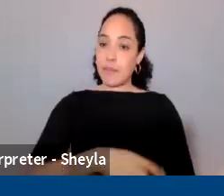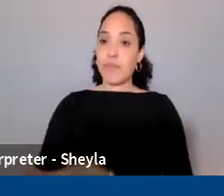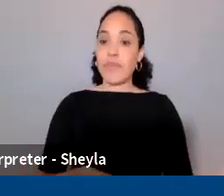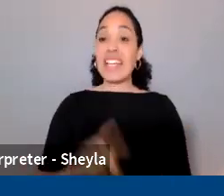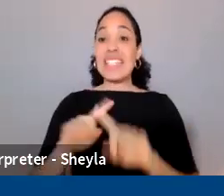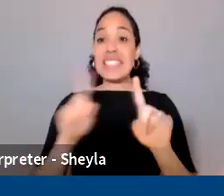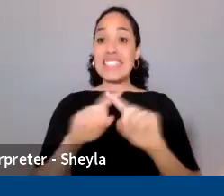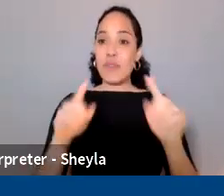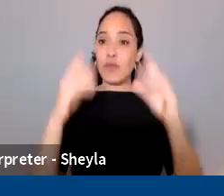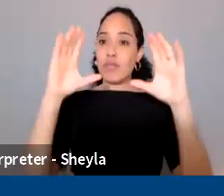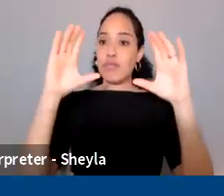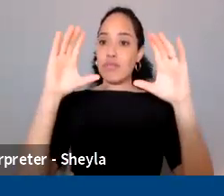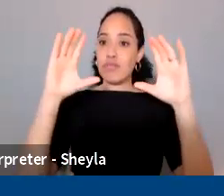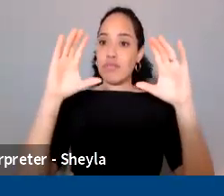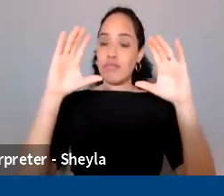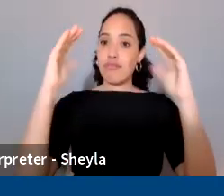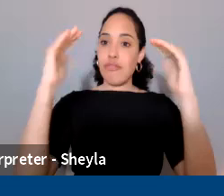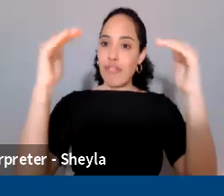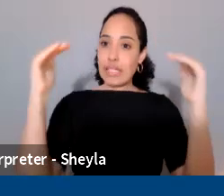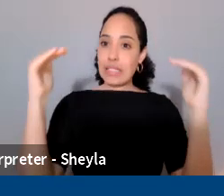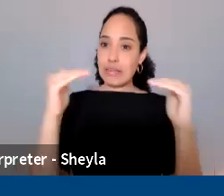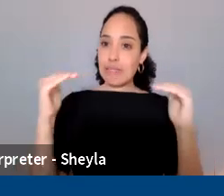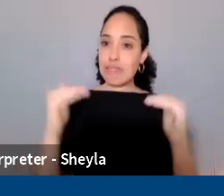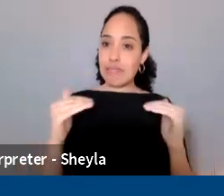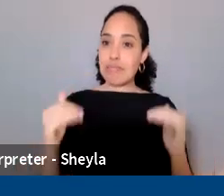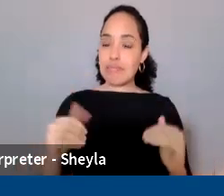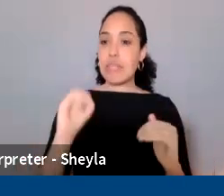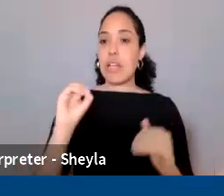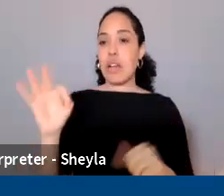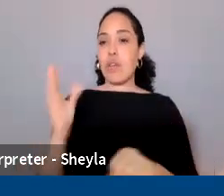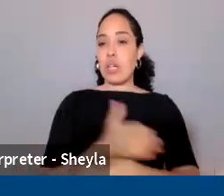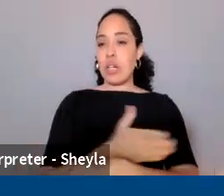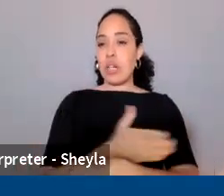of get a sense of what what's left out there for us to do on the land and what have we done so far